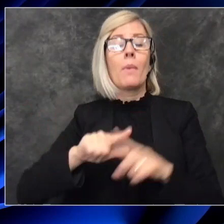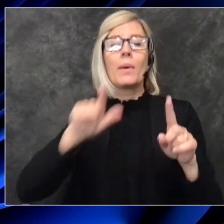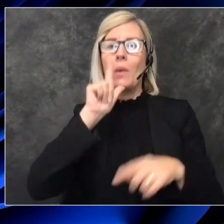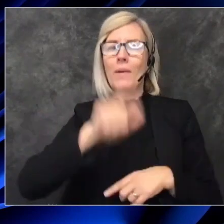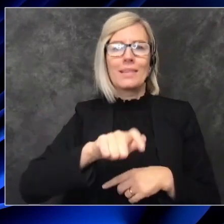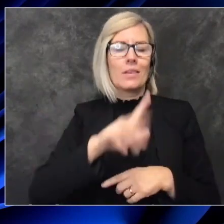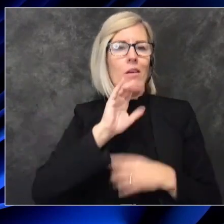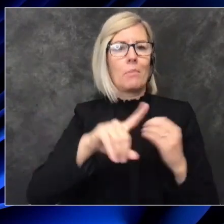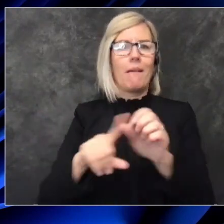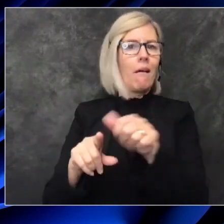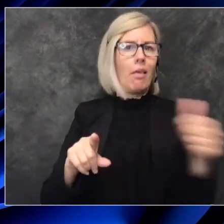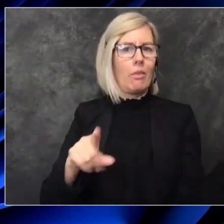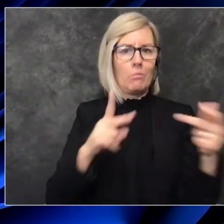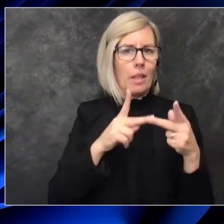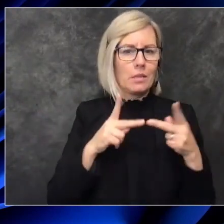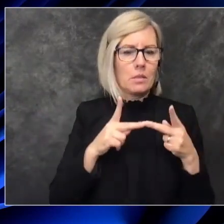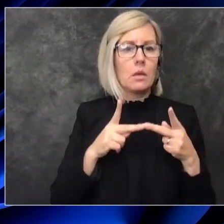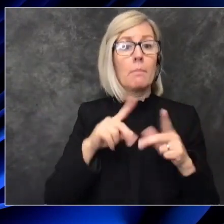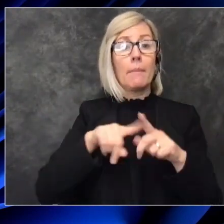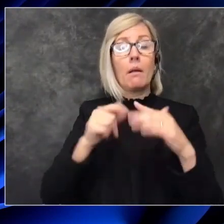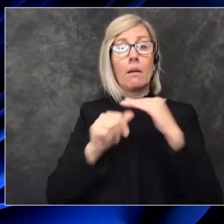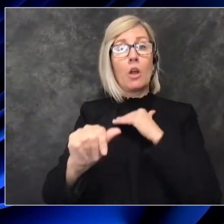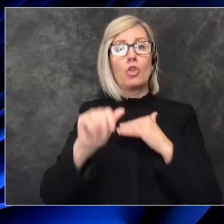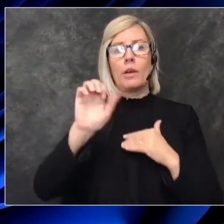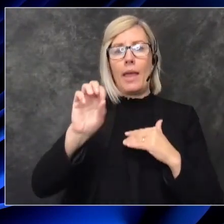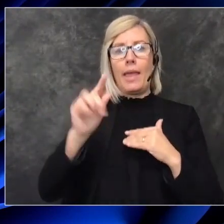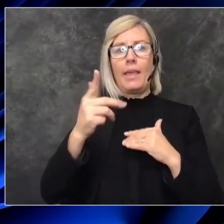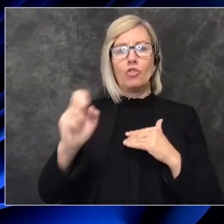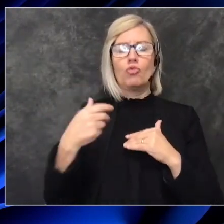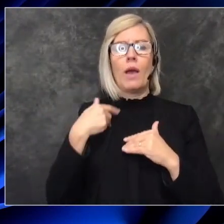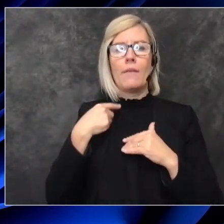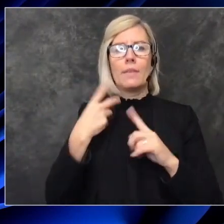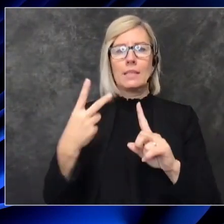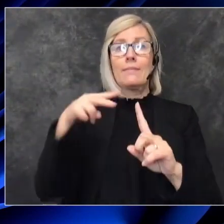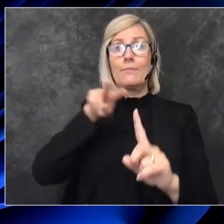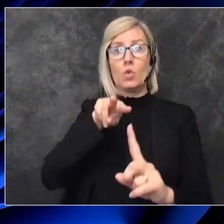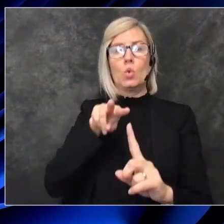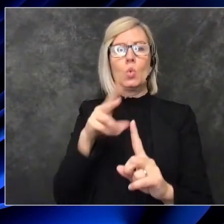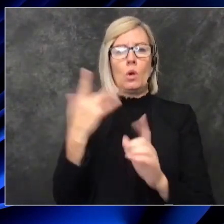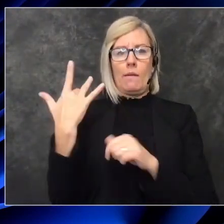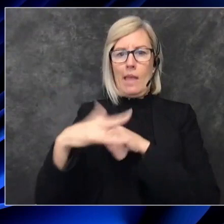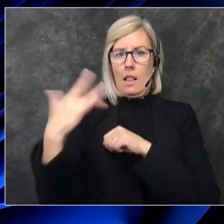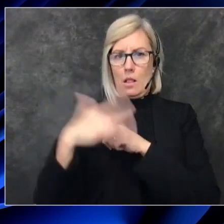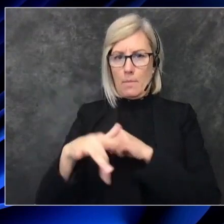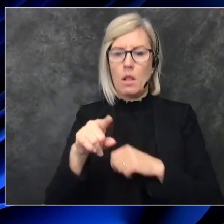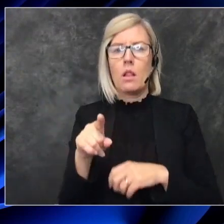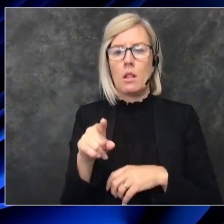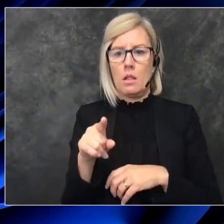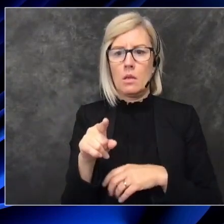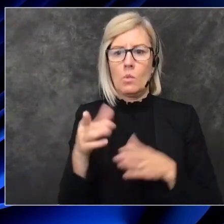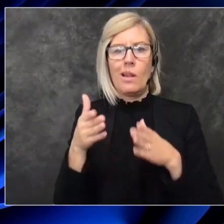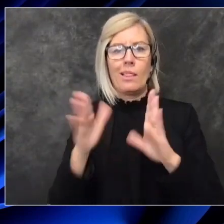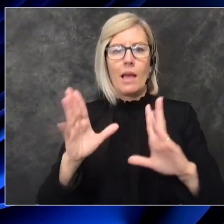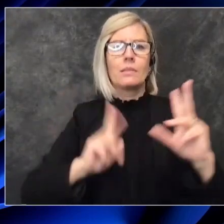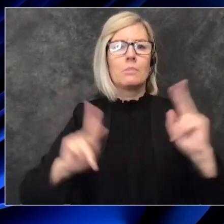but here in Edge we have this view available to which allows people to change their colour preferences.